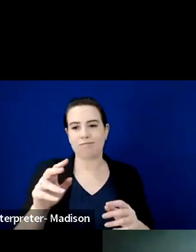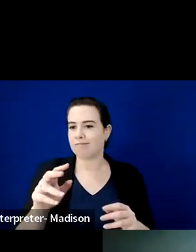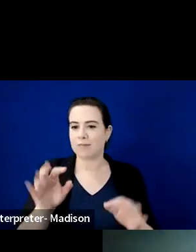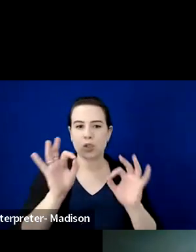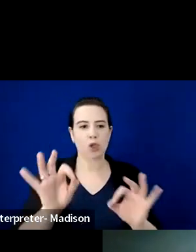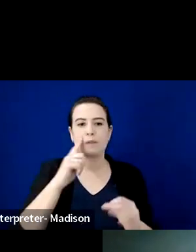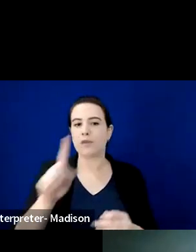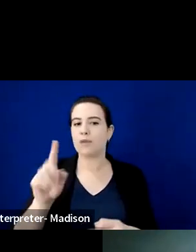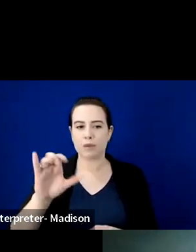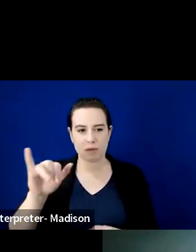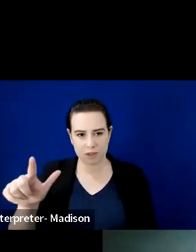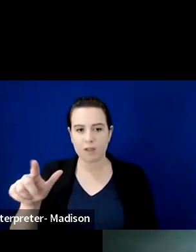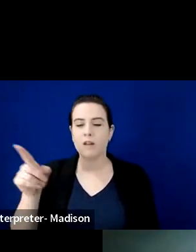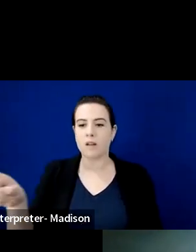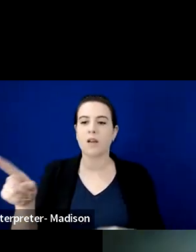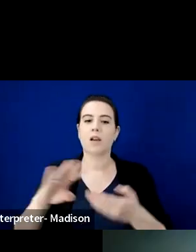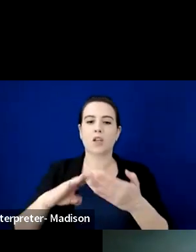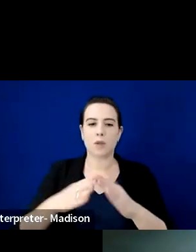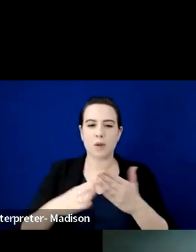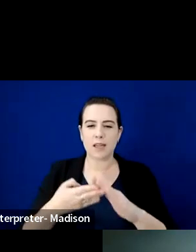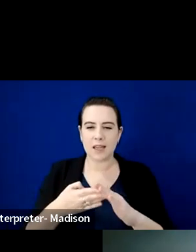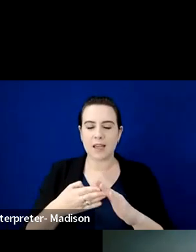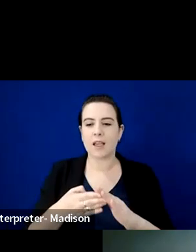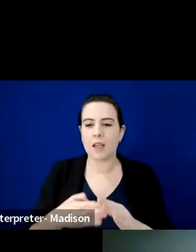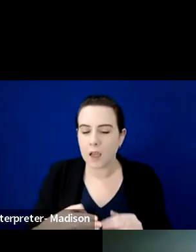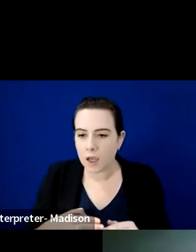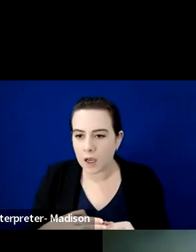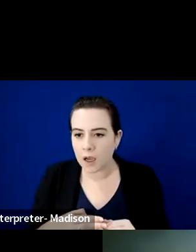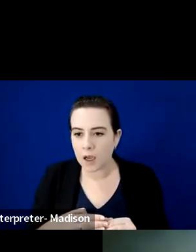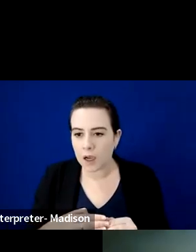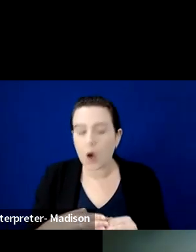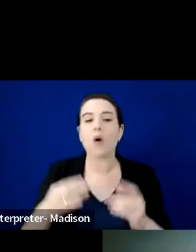public health -- make a connection.